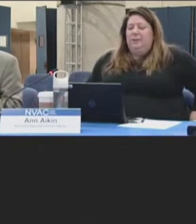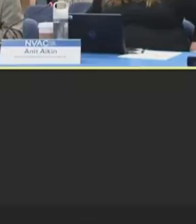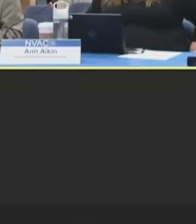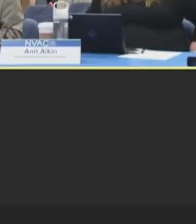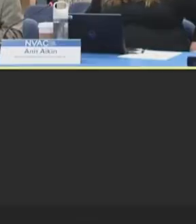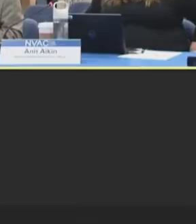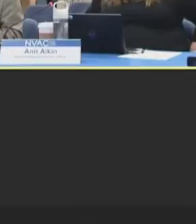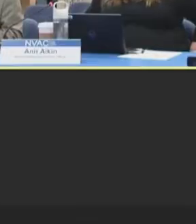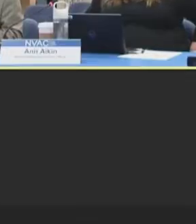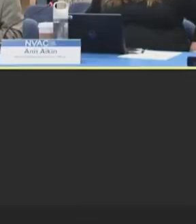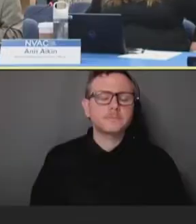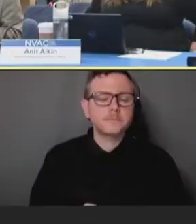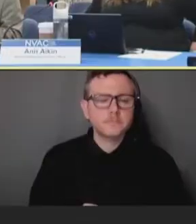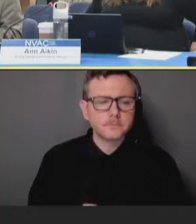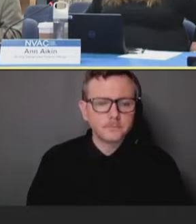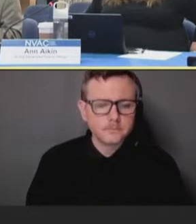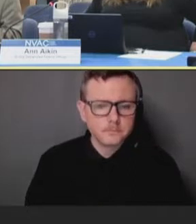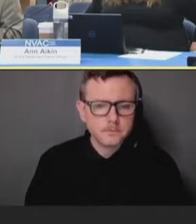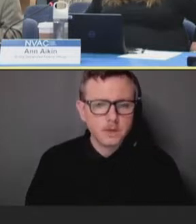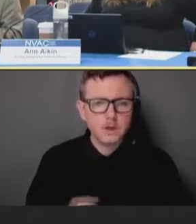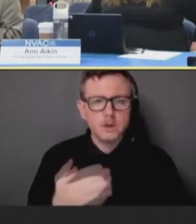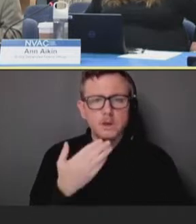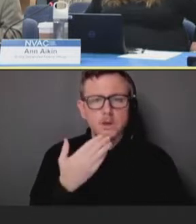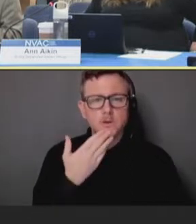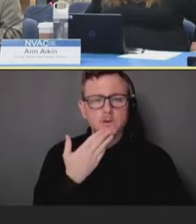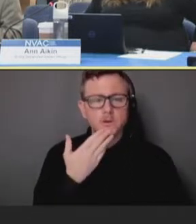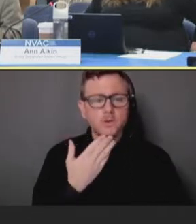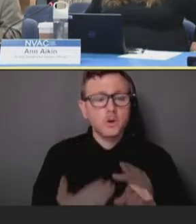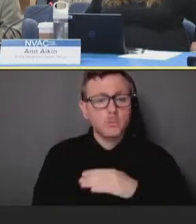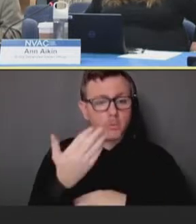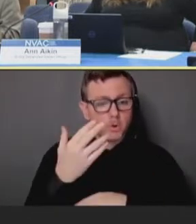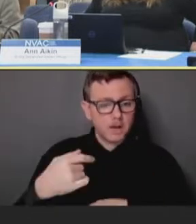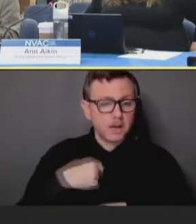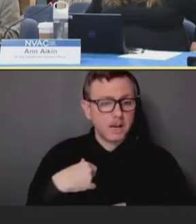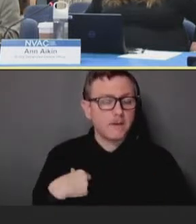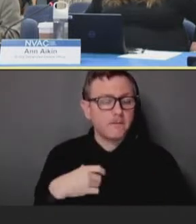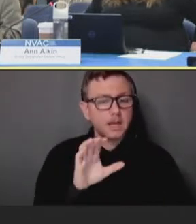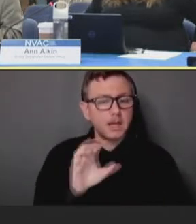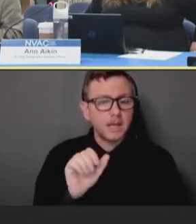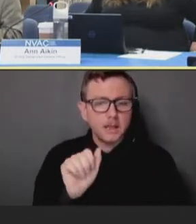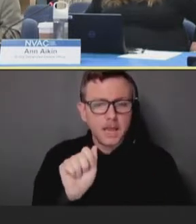My name is Ann Aikin, and I'm the Acting Designated Federal Officer for NVAC.